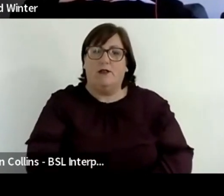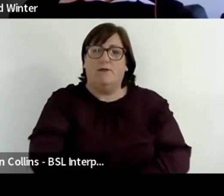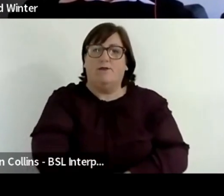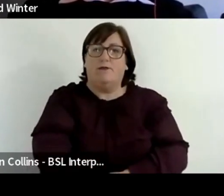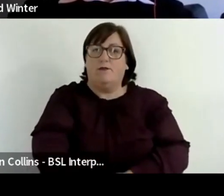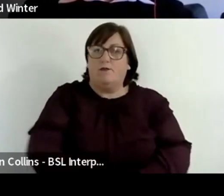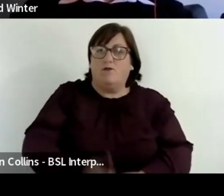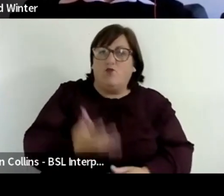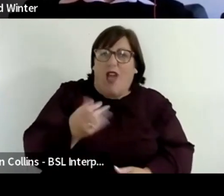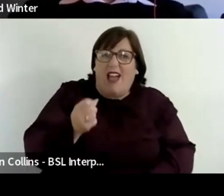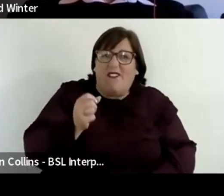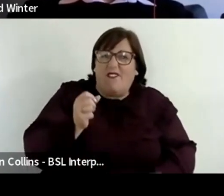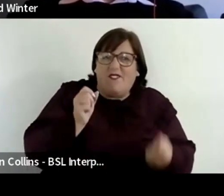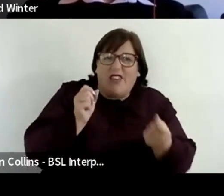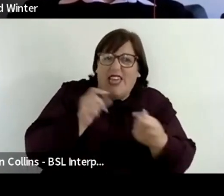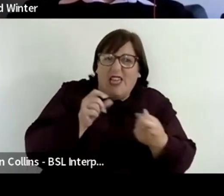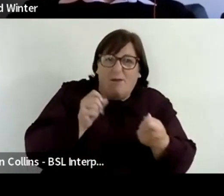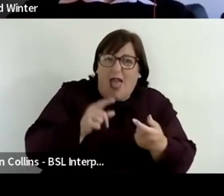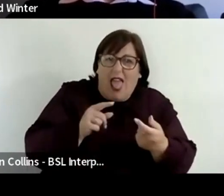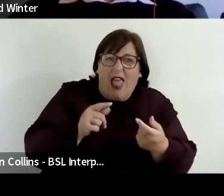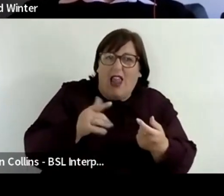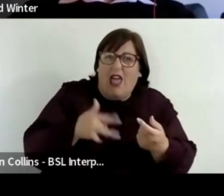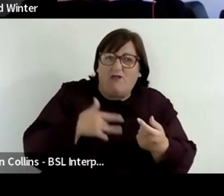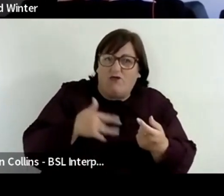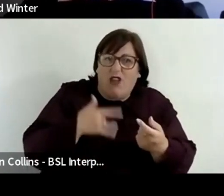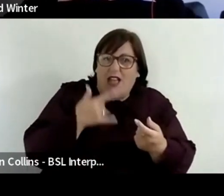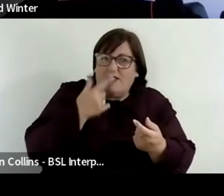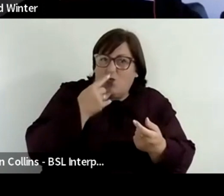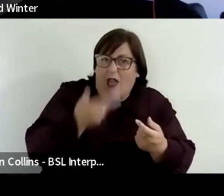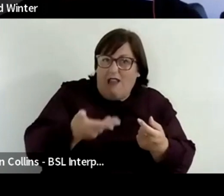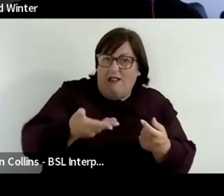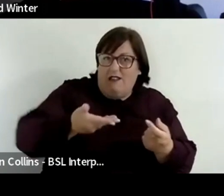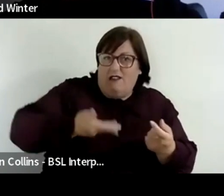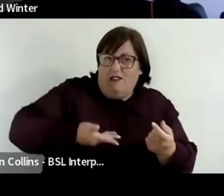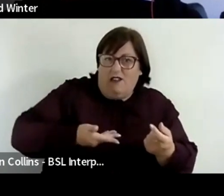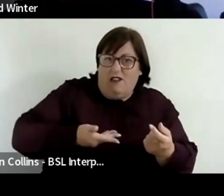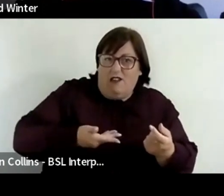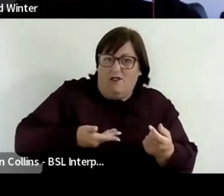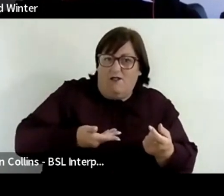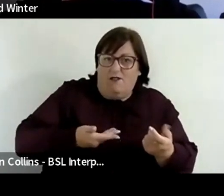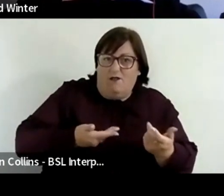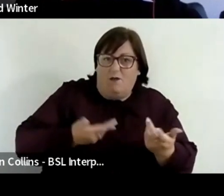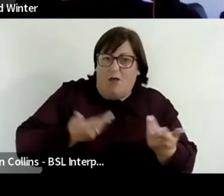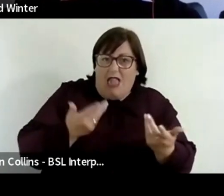anything like that which you can share for any queries of that nature.